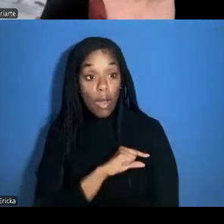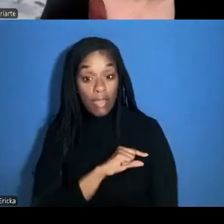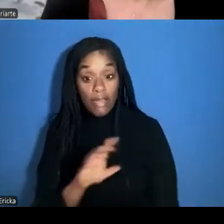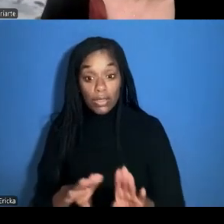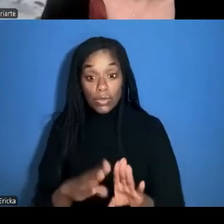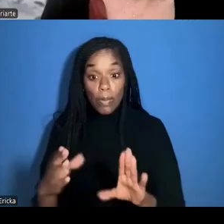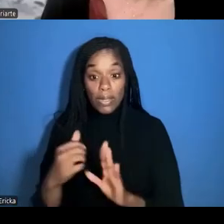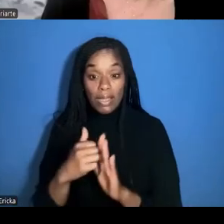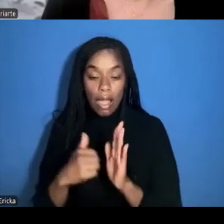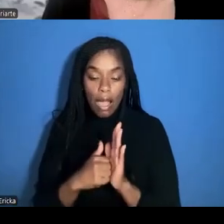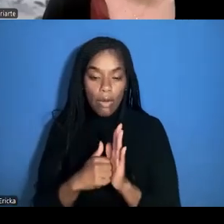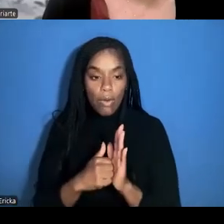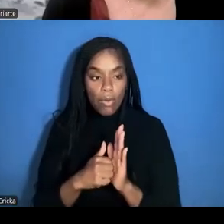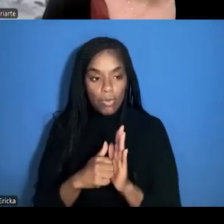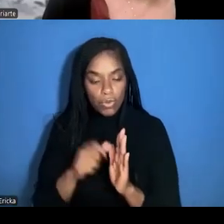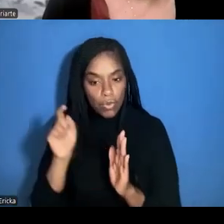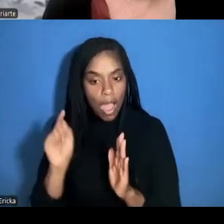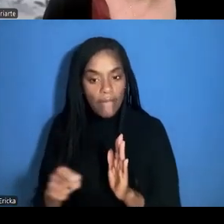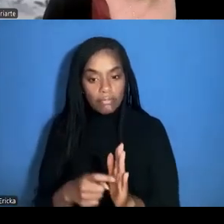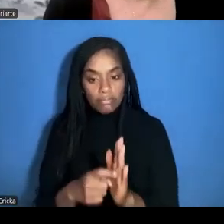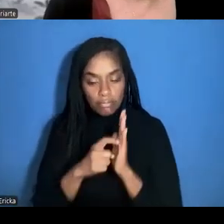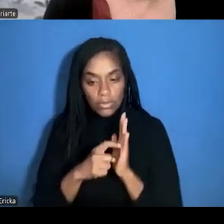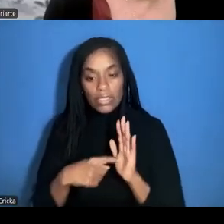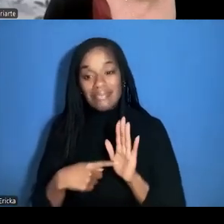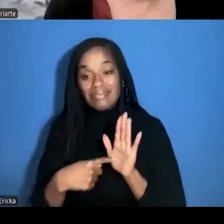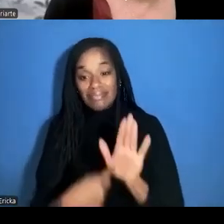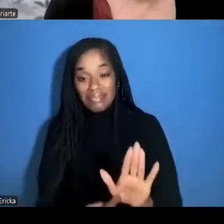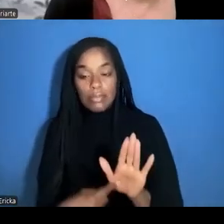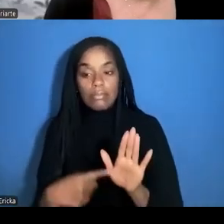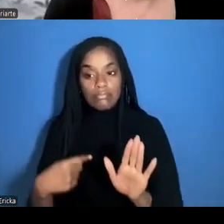you have to show that you were disabled before the age of 46.